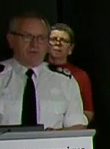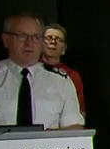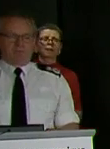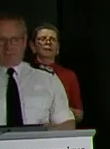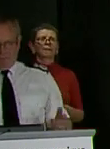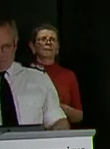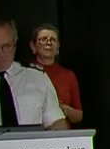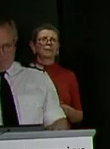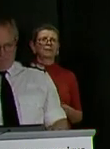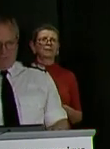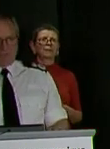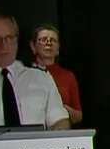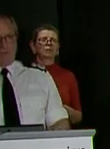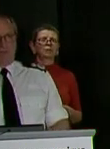Thank you and thanks for the question.